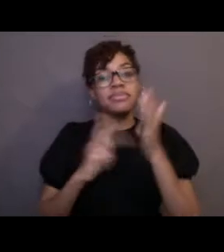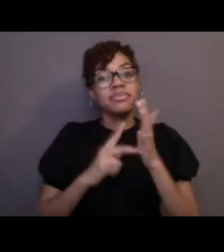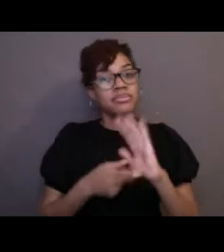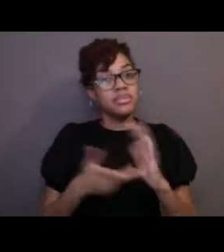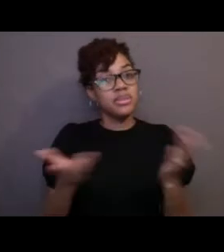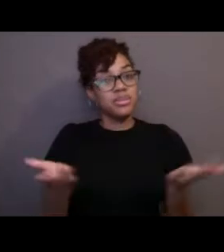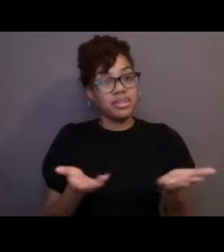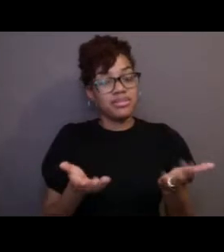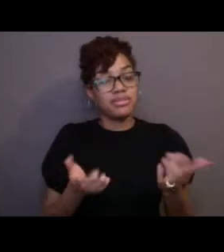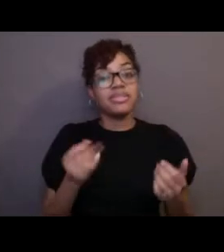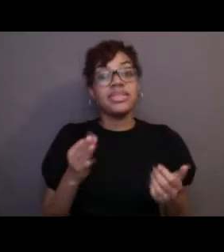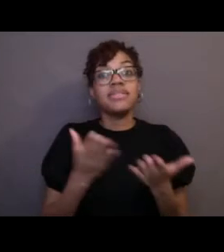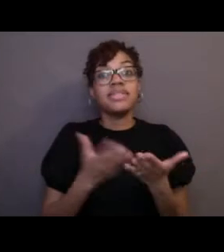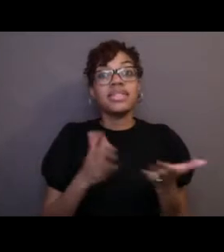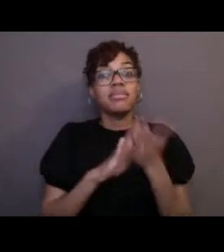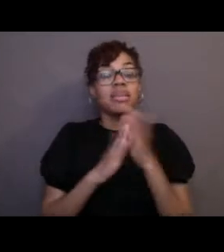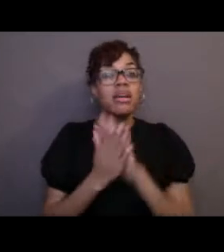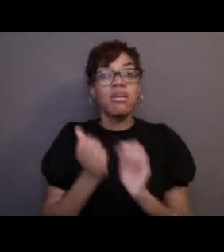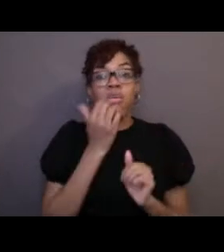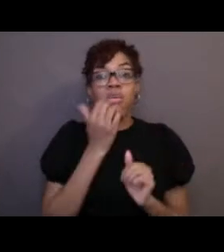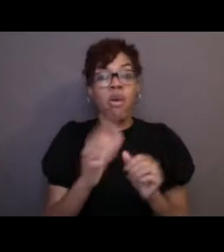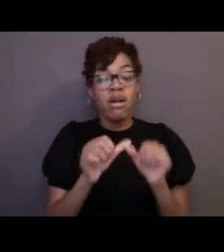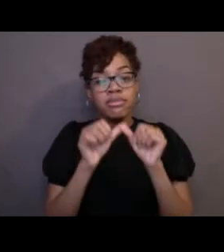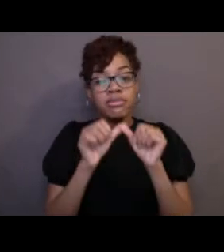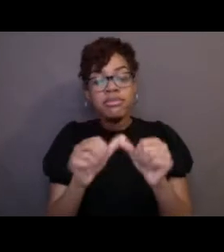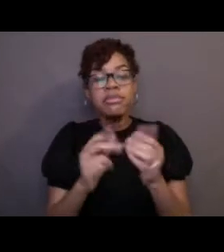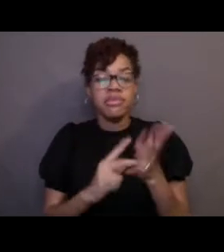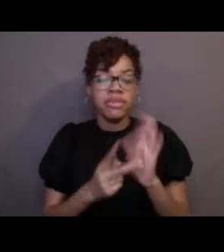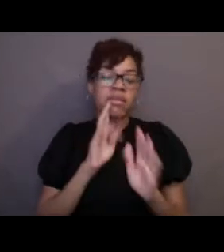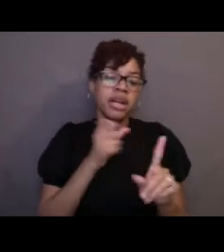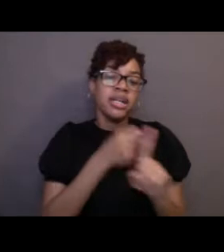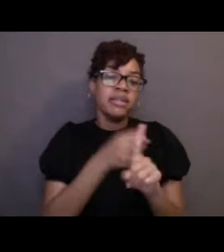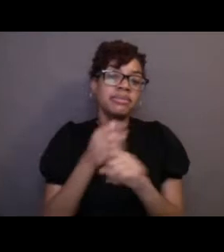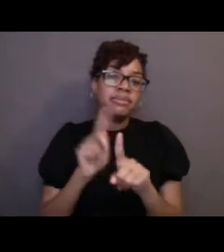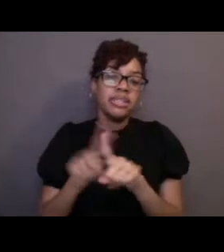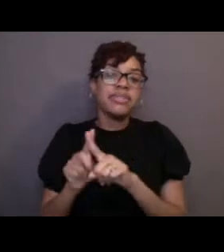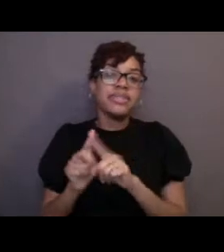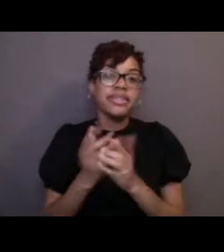that has a really strong impact on a lot of different things. It's called a cascading effect.